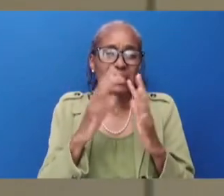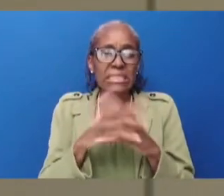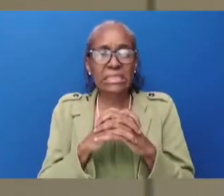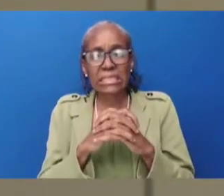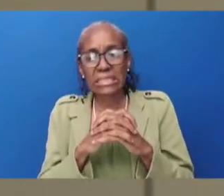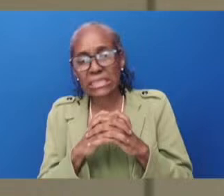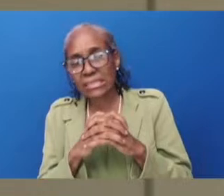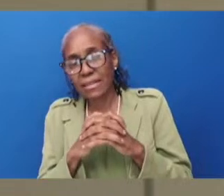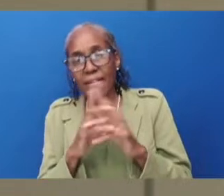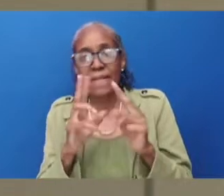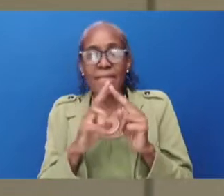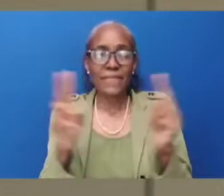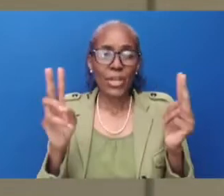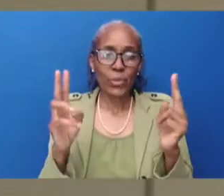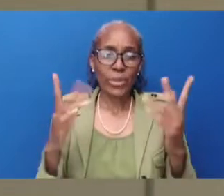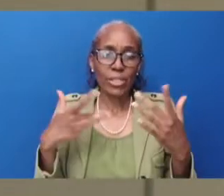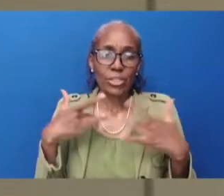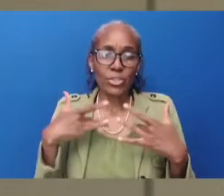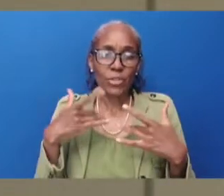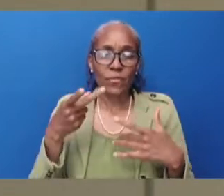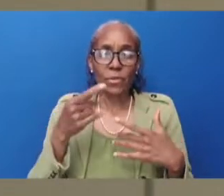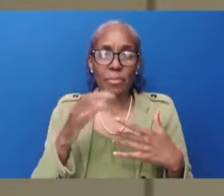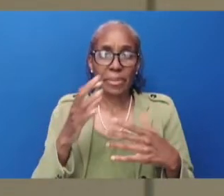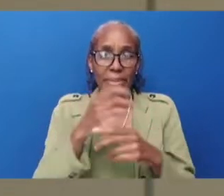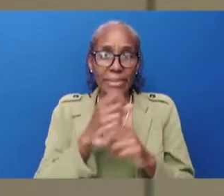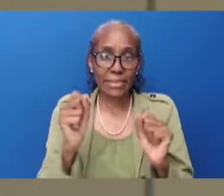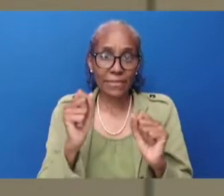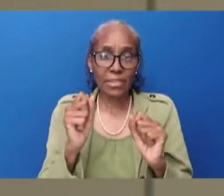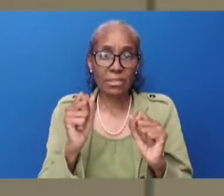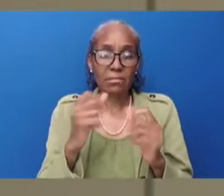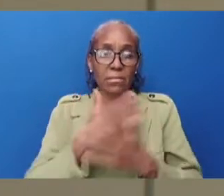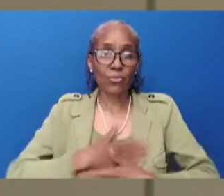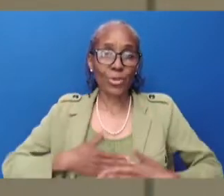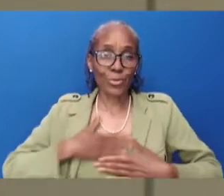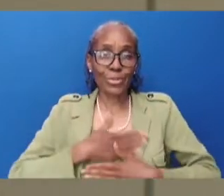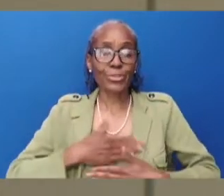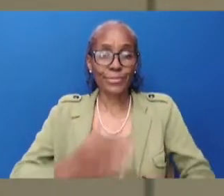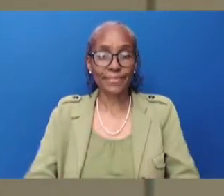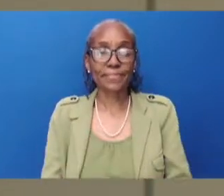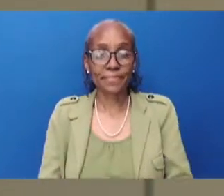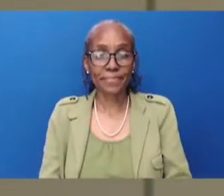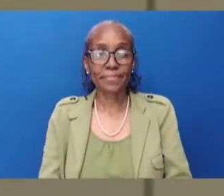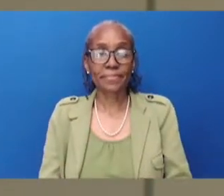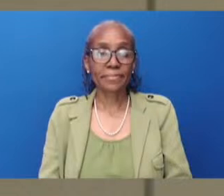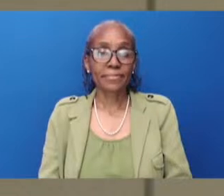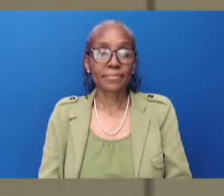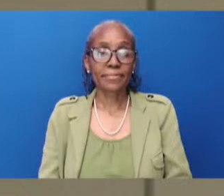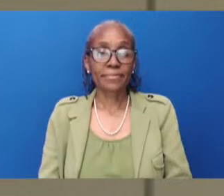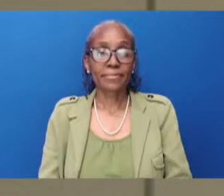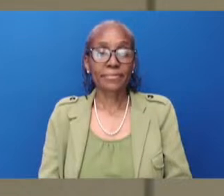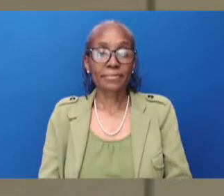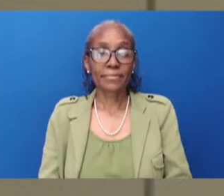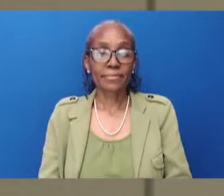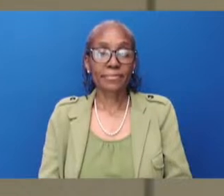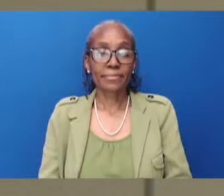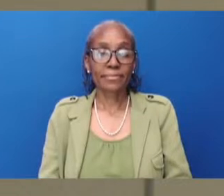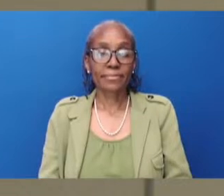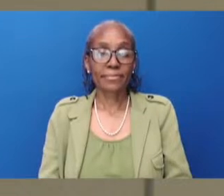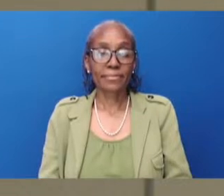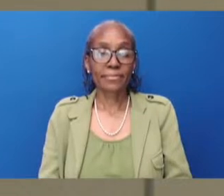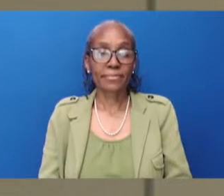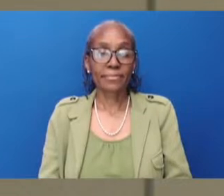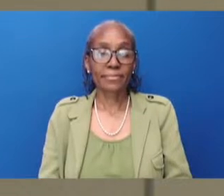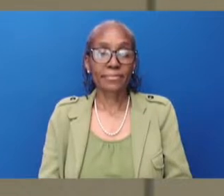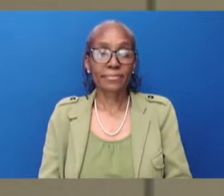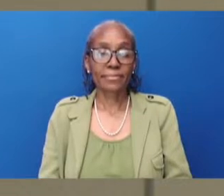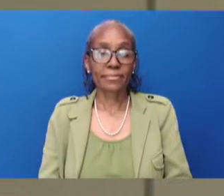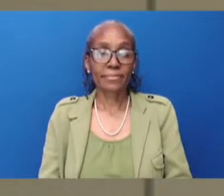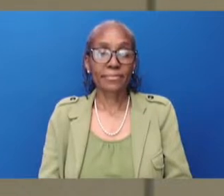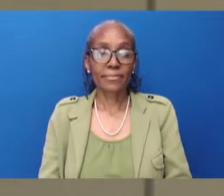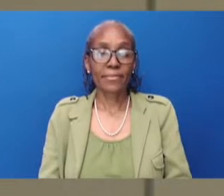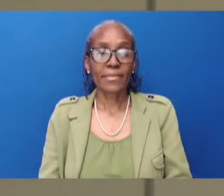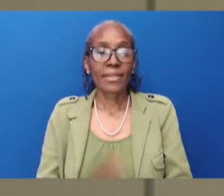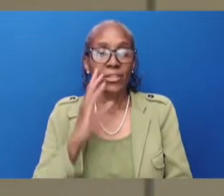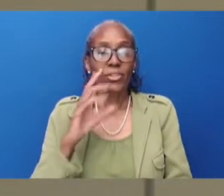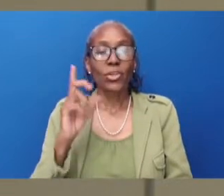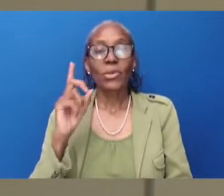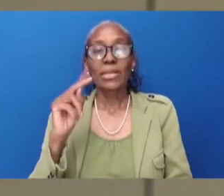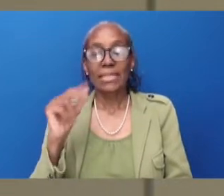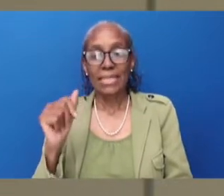LITTLE BIT.